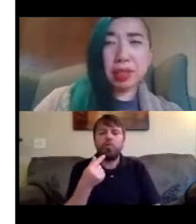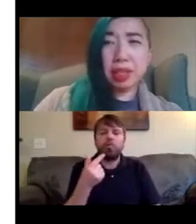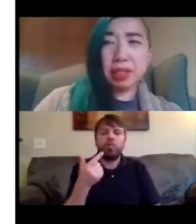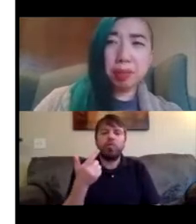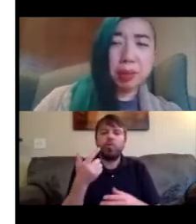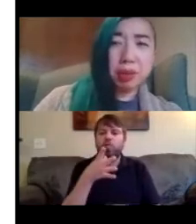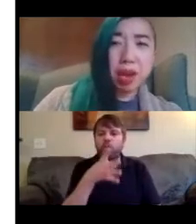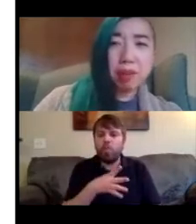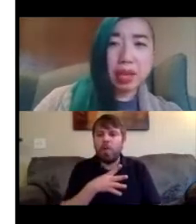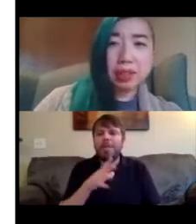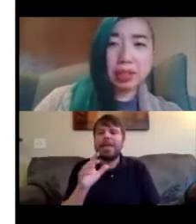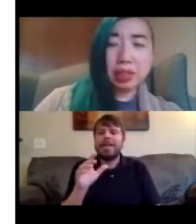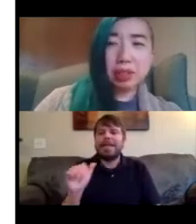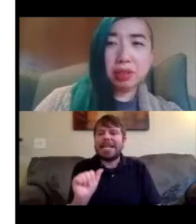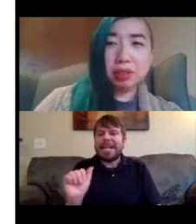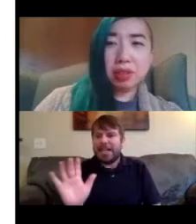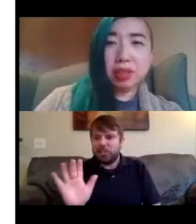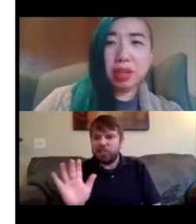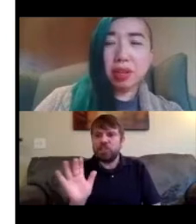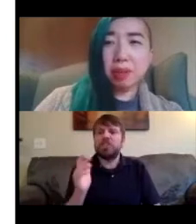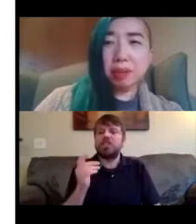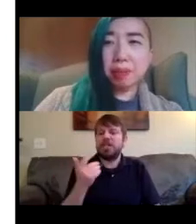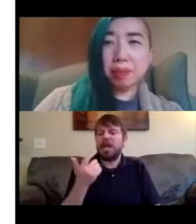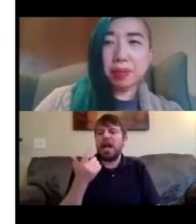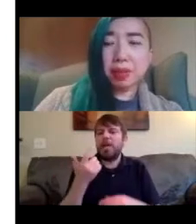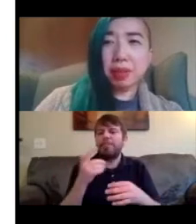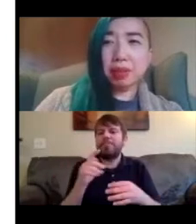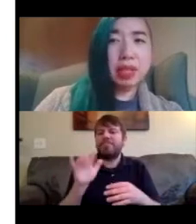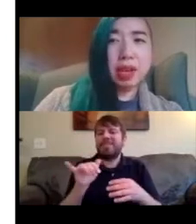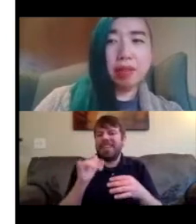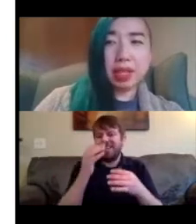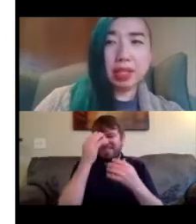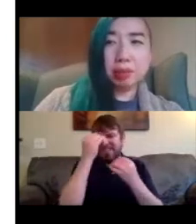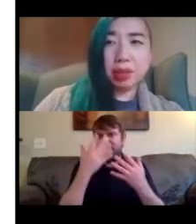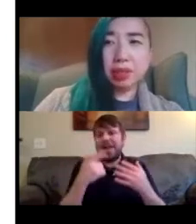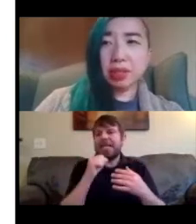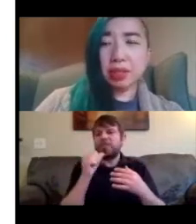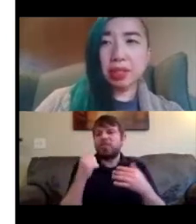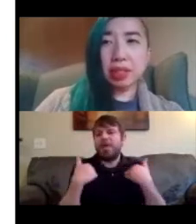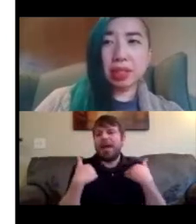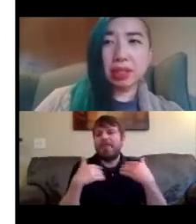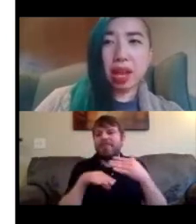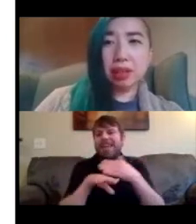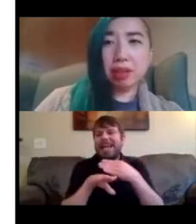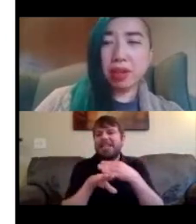that some people don't have access to. You know, those everyday experiences--the things that go on